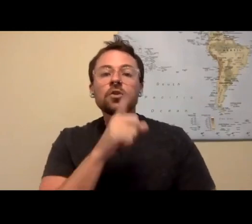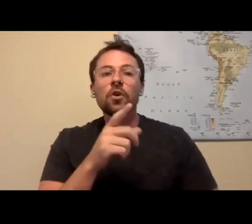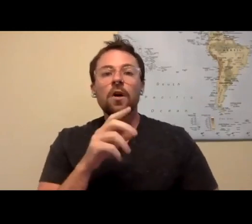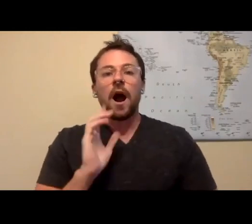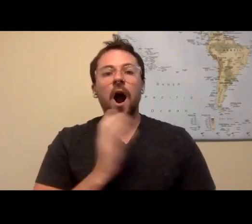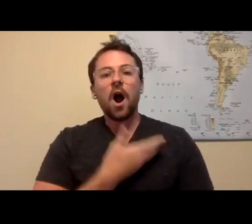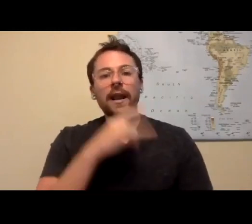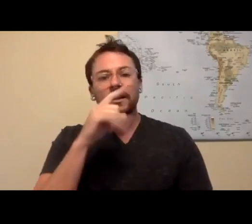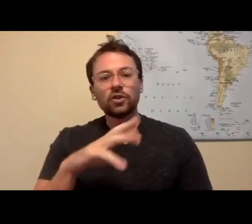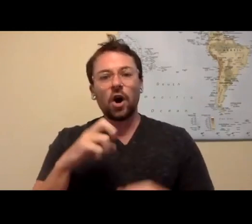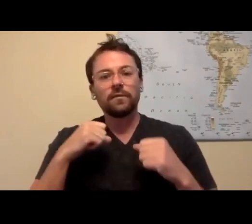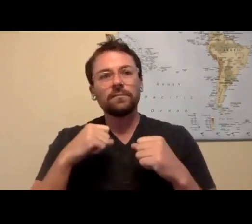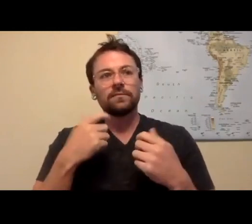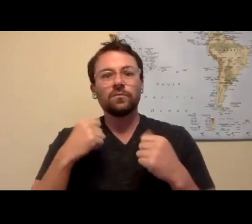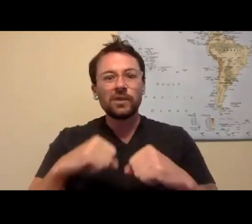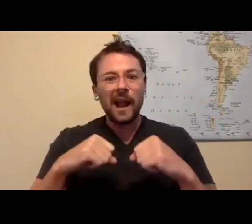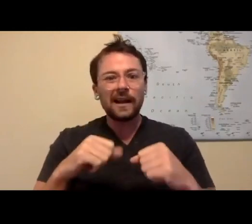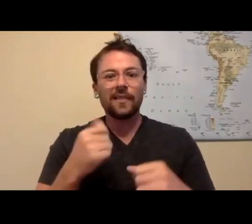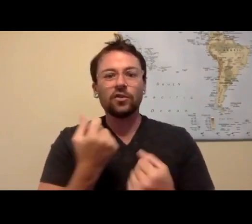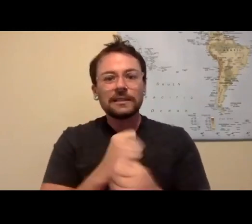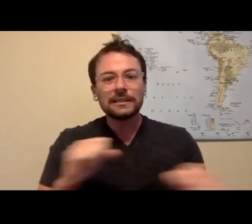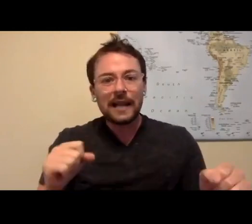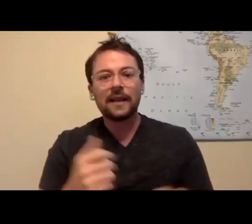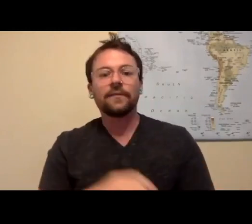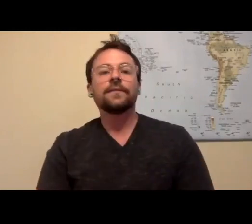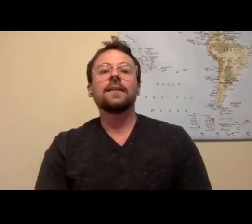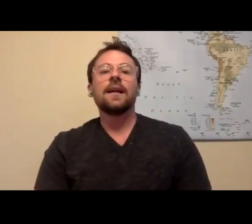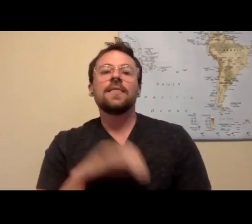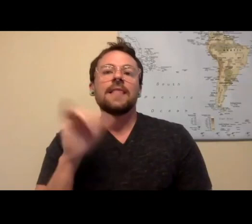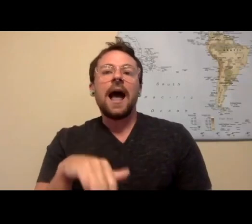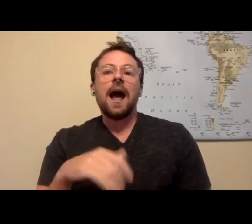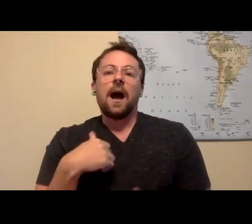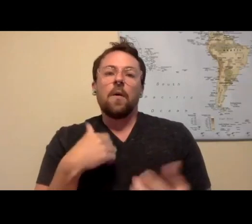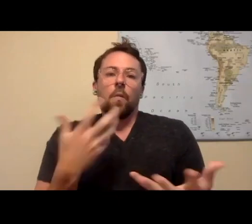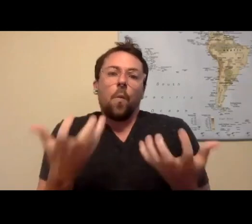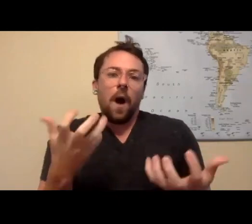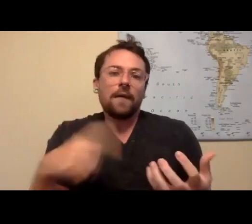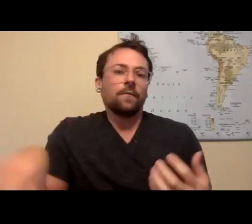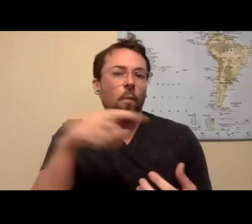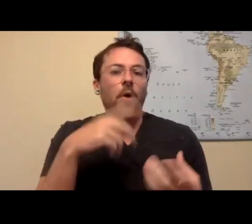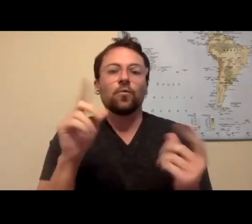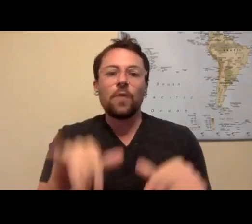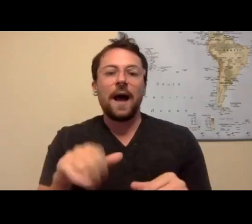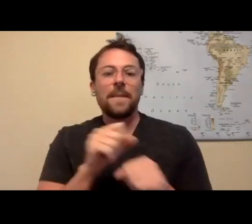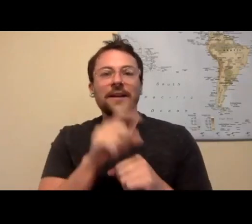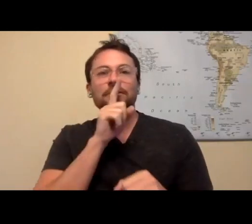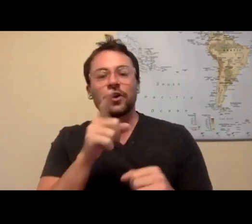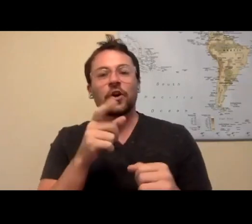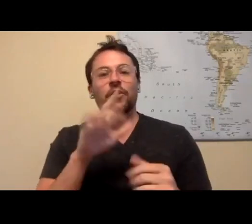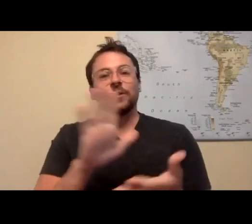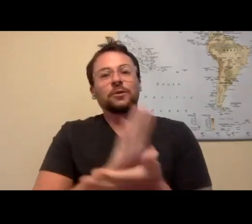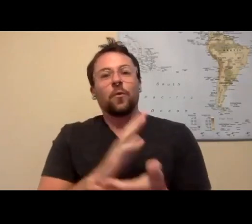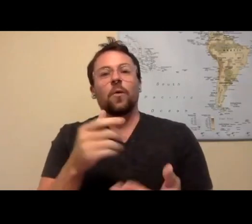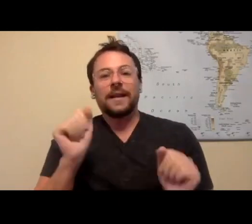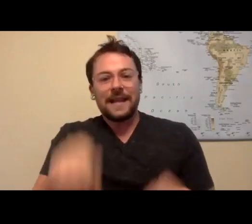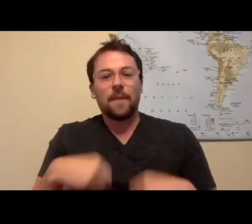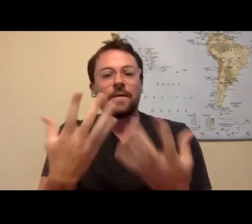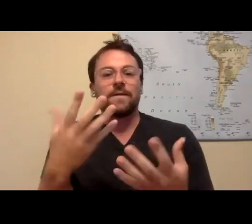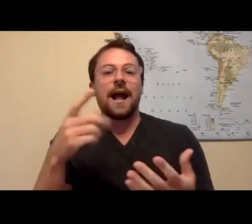better. To provide better resources in our schools so that our students feel safe and protected.